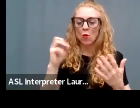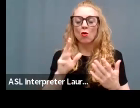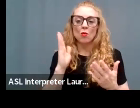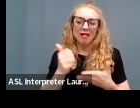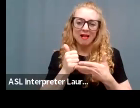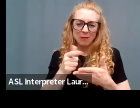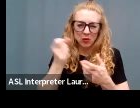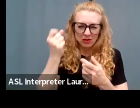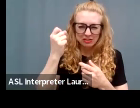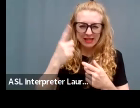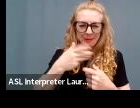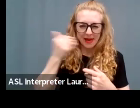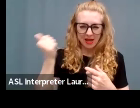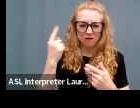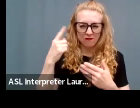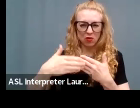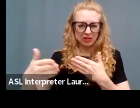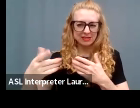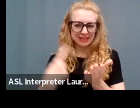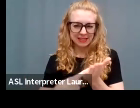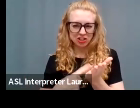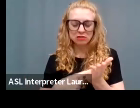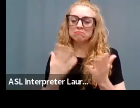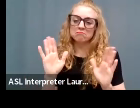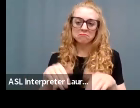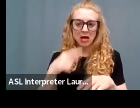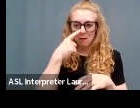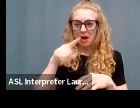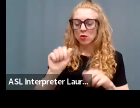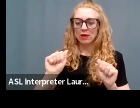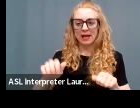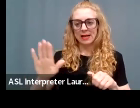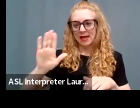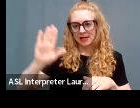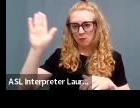the understanding of the rest of the discussion feel free to put your hand up and we can pause and